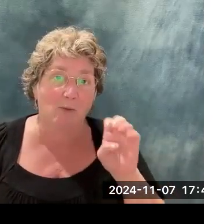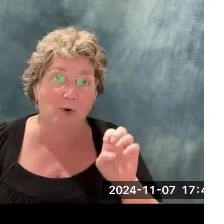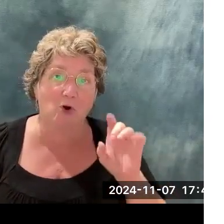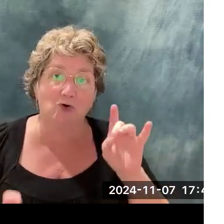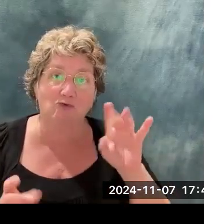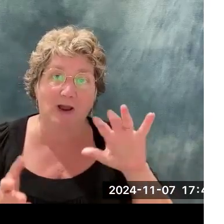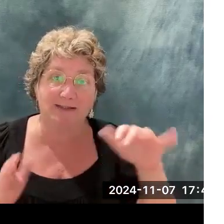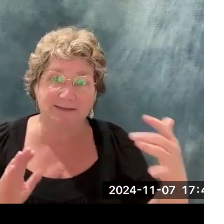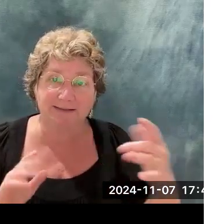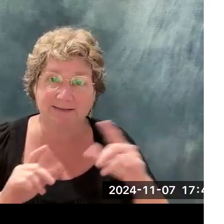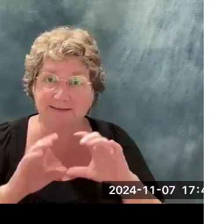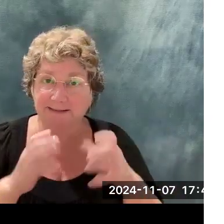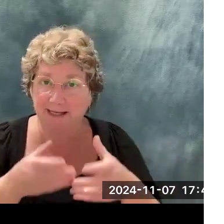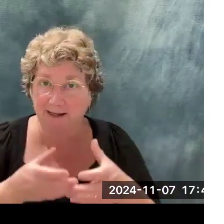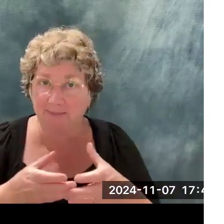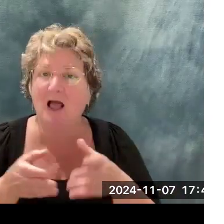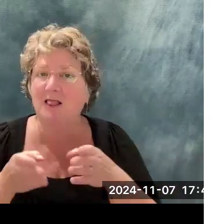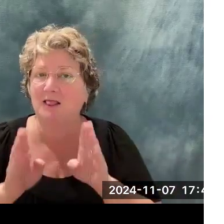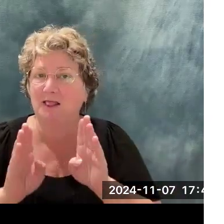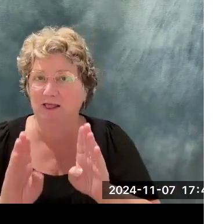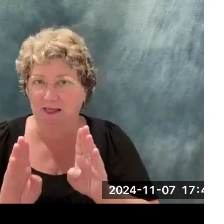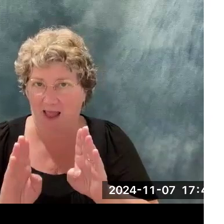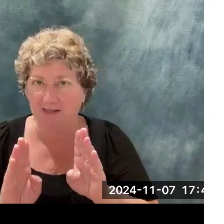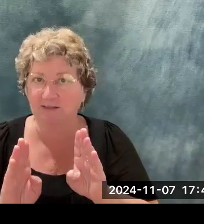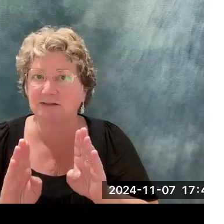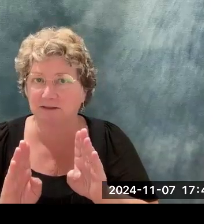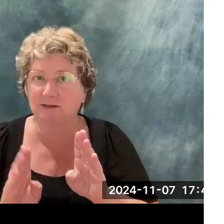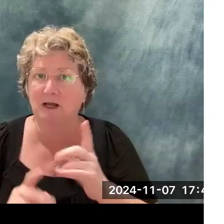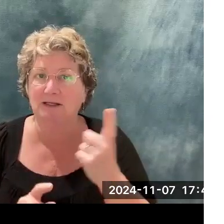stay up to 23 hours, and the team there really